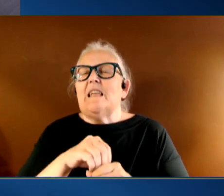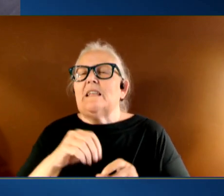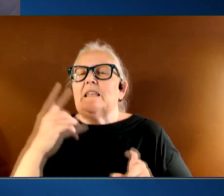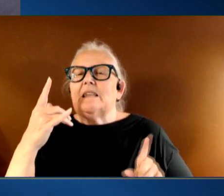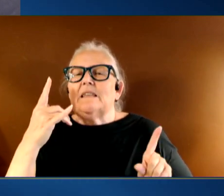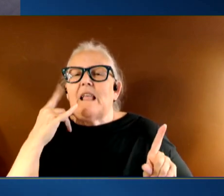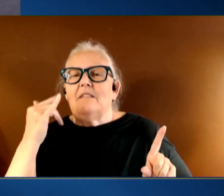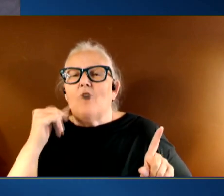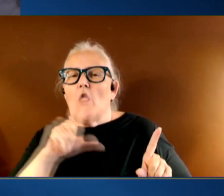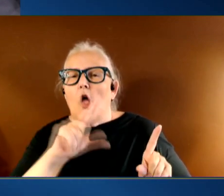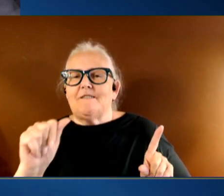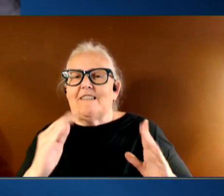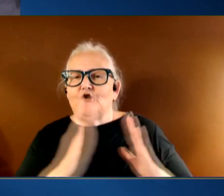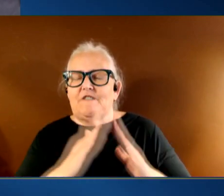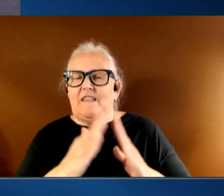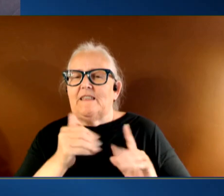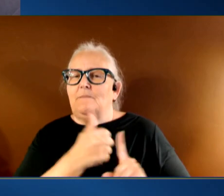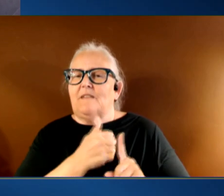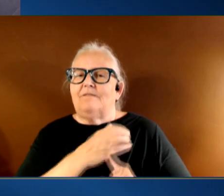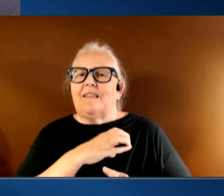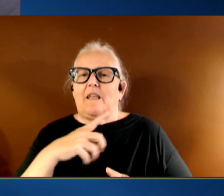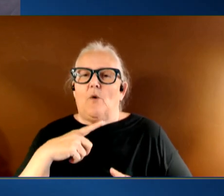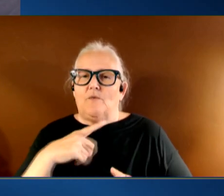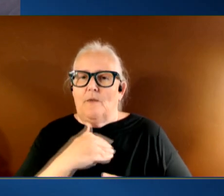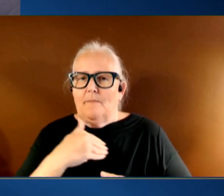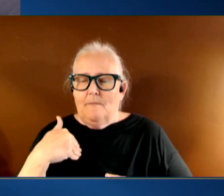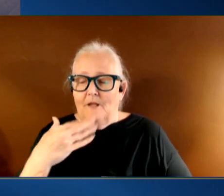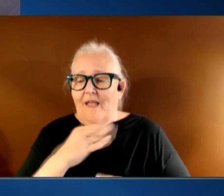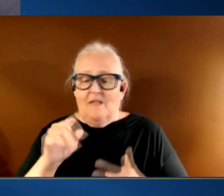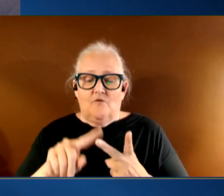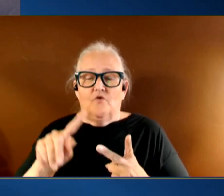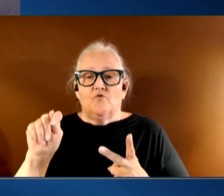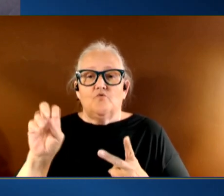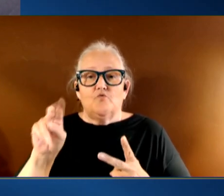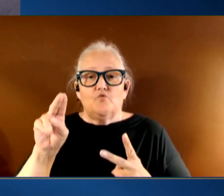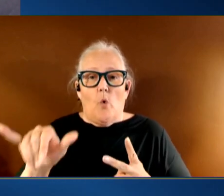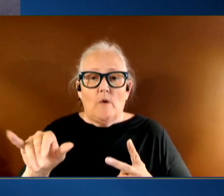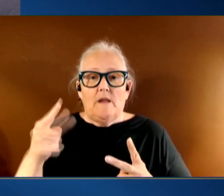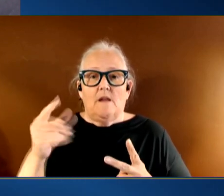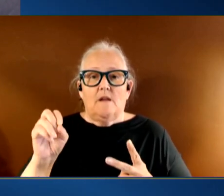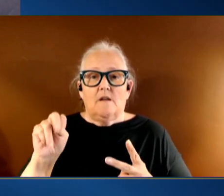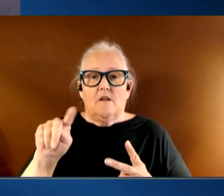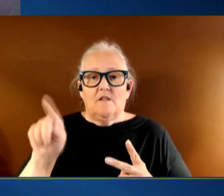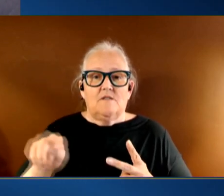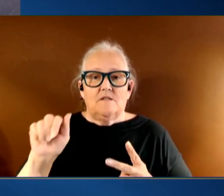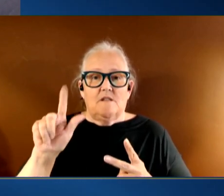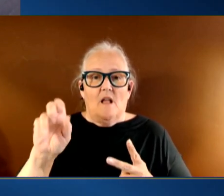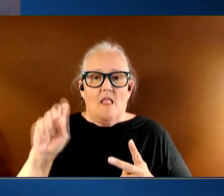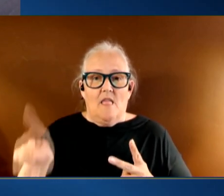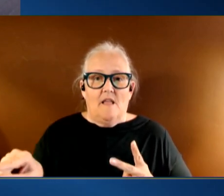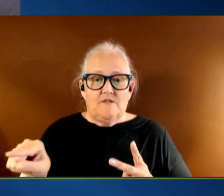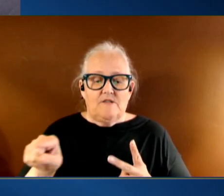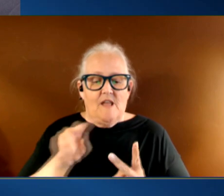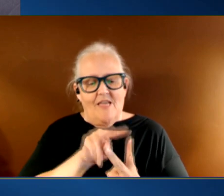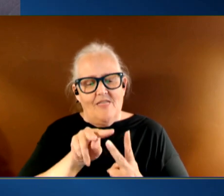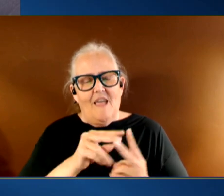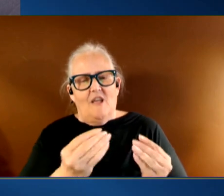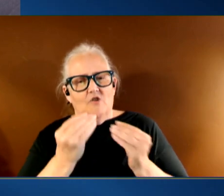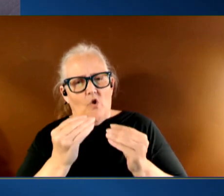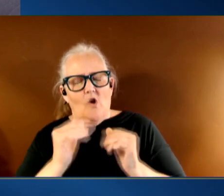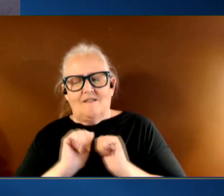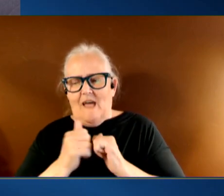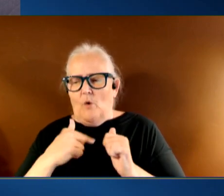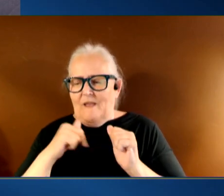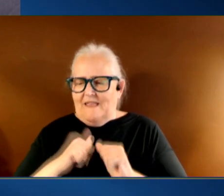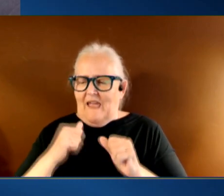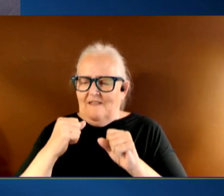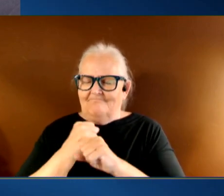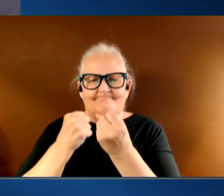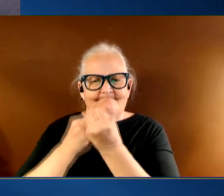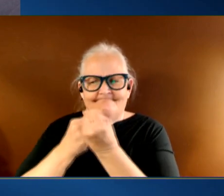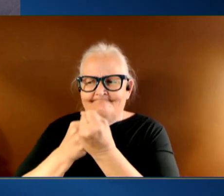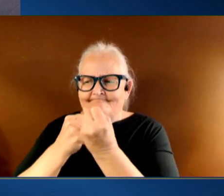as well as Tony Gonzalez. They taught us how to advocate for and push our story